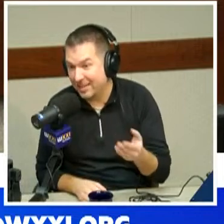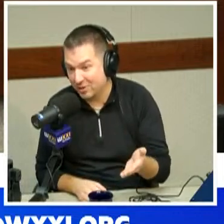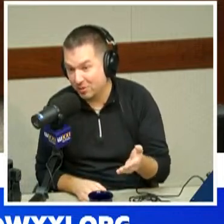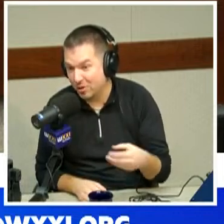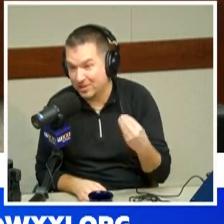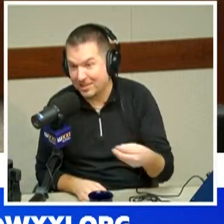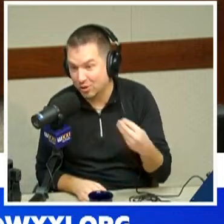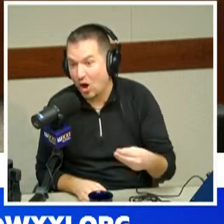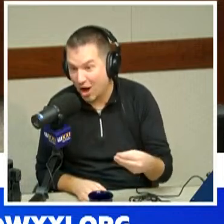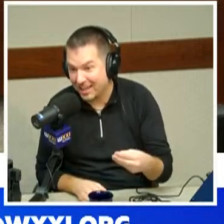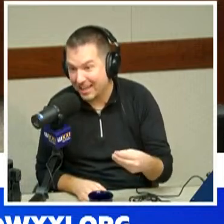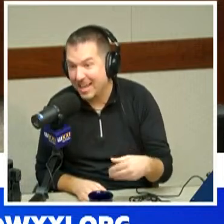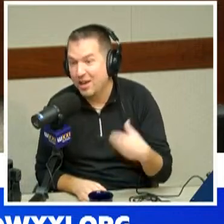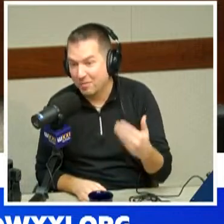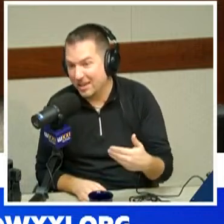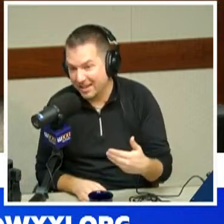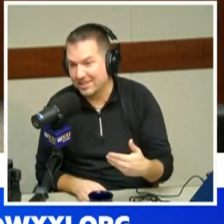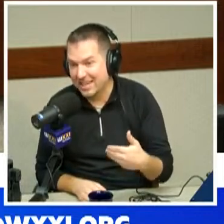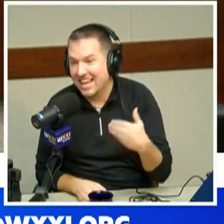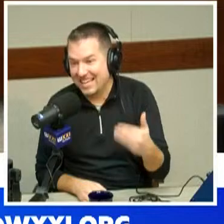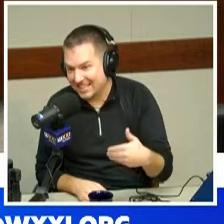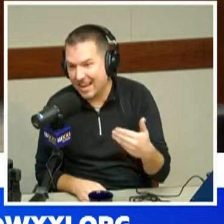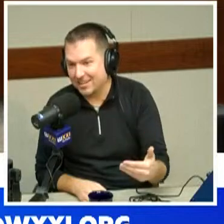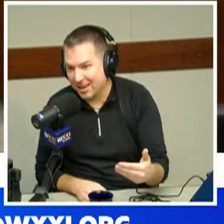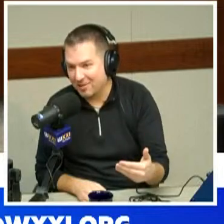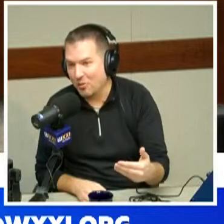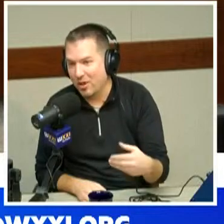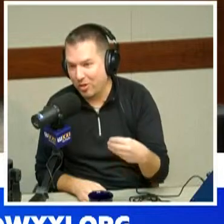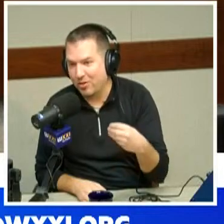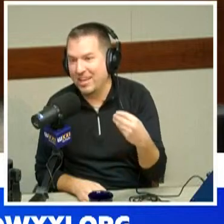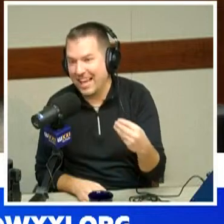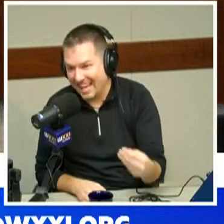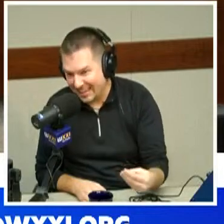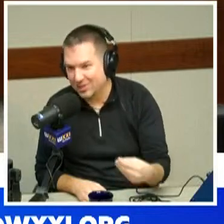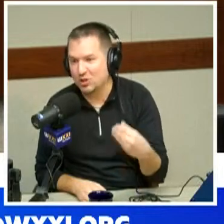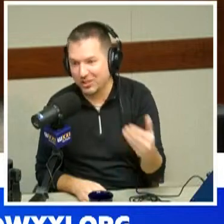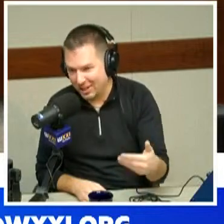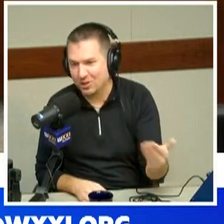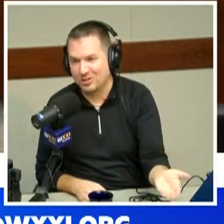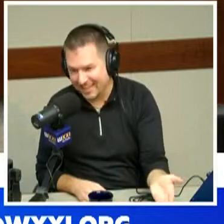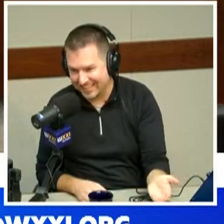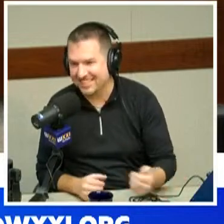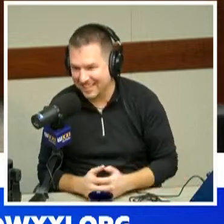Interpreter is still talking because he's not done with the English linear sentence that he's